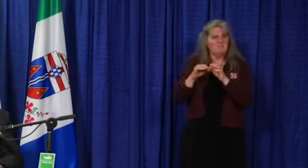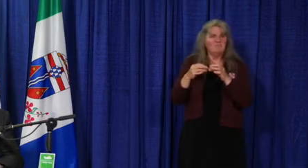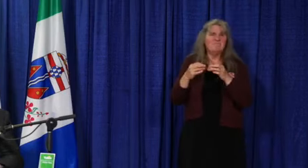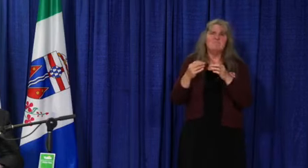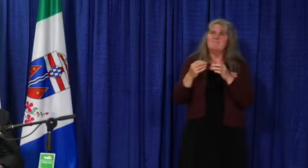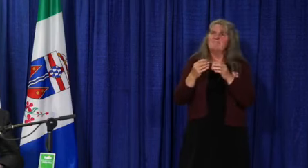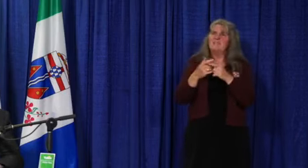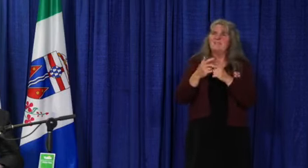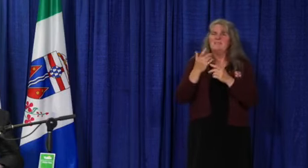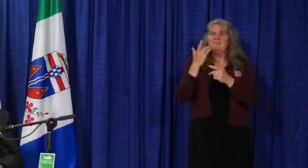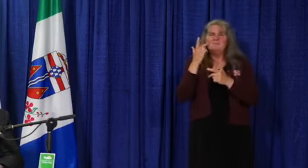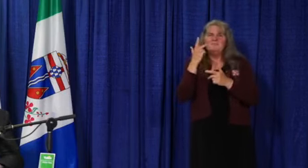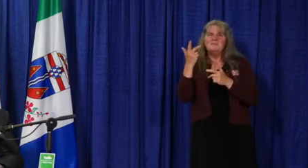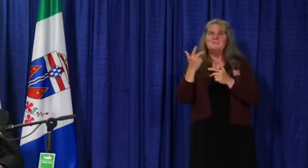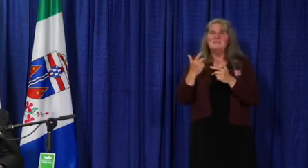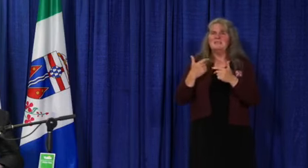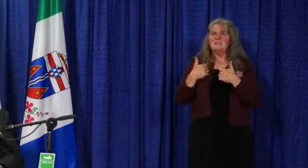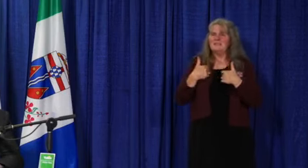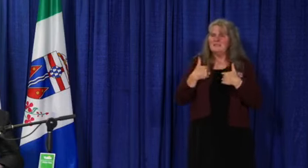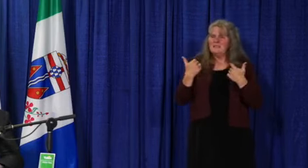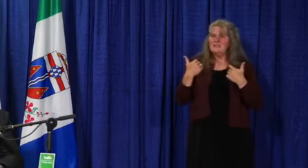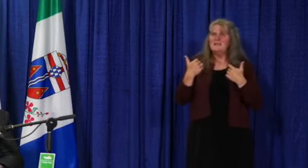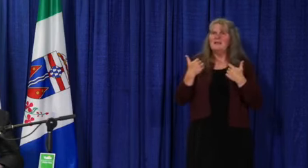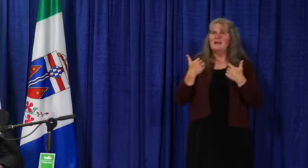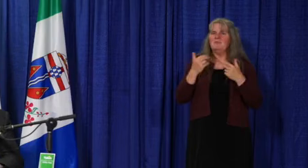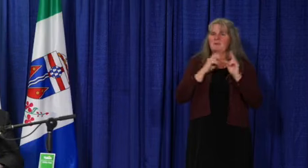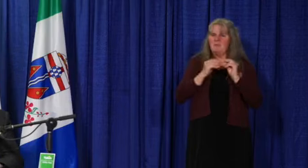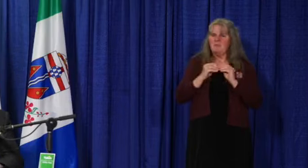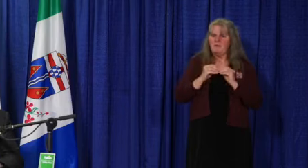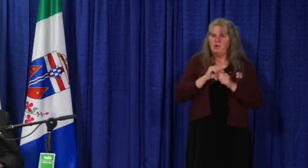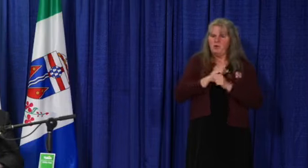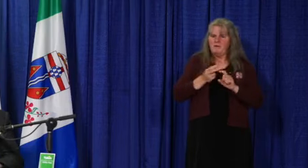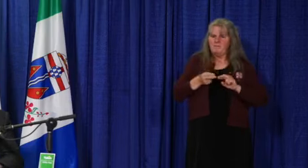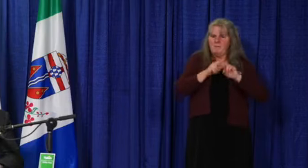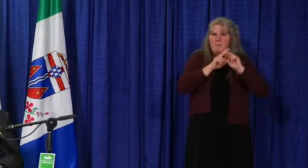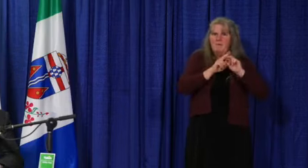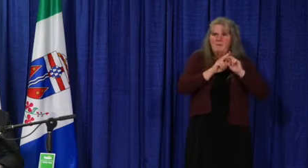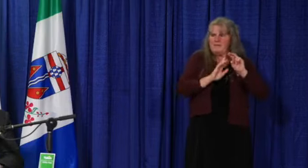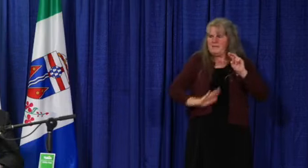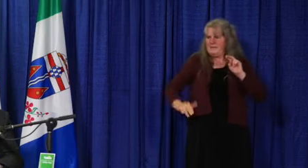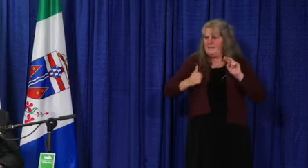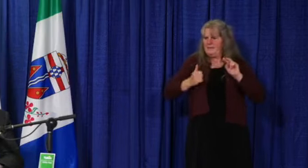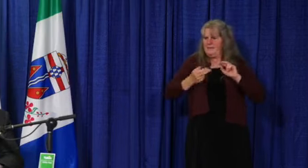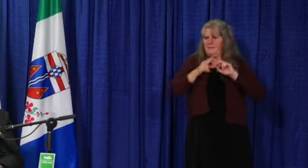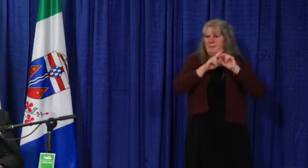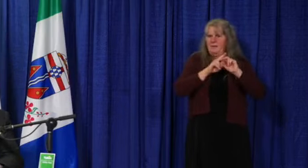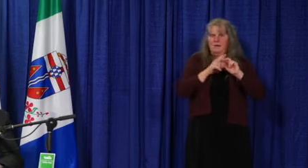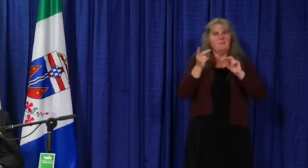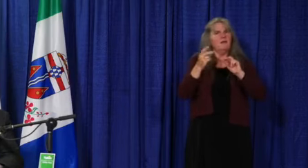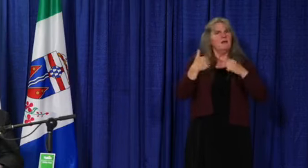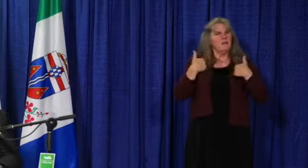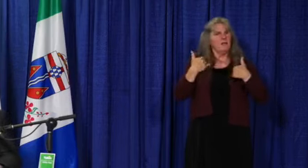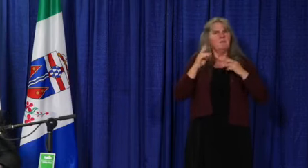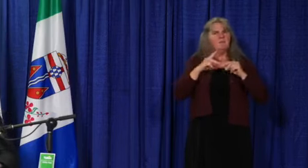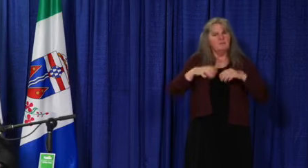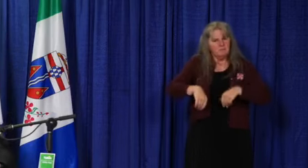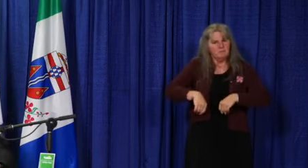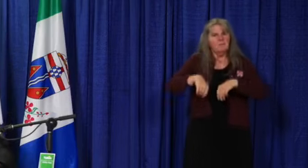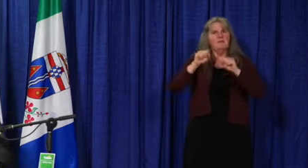young people. We're seeing a lot of trends and upticks in younger populations. We need you more than ever to stand up for the rest of Yukon.